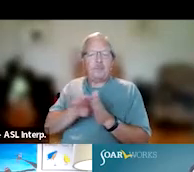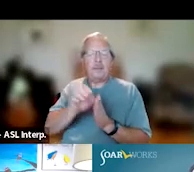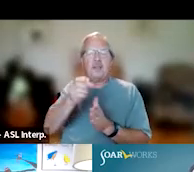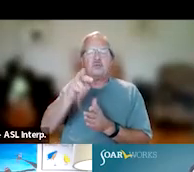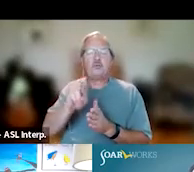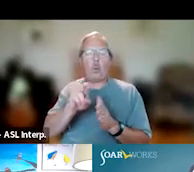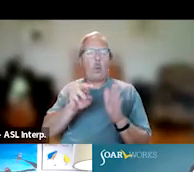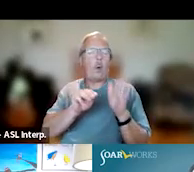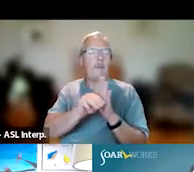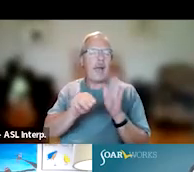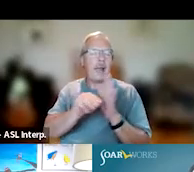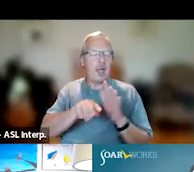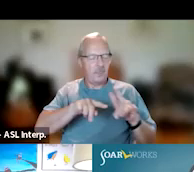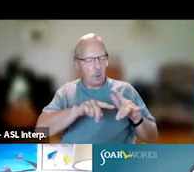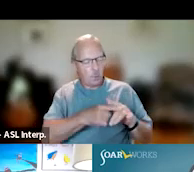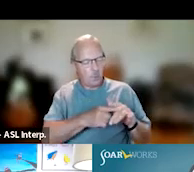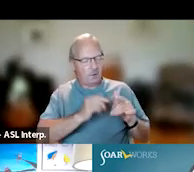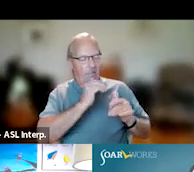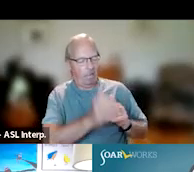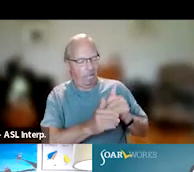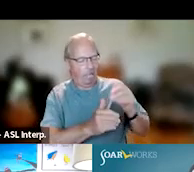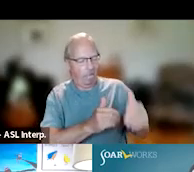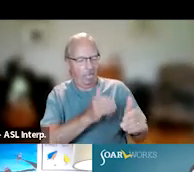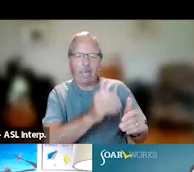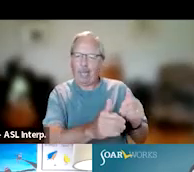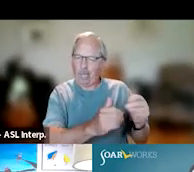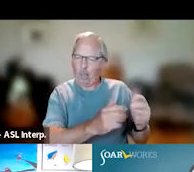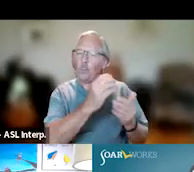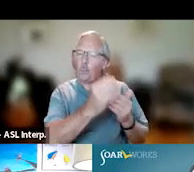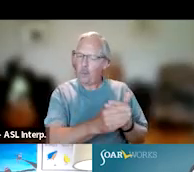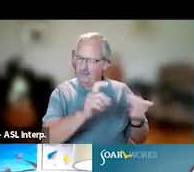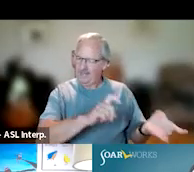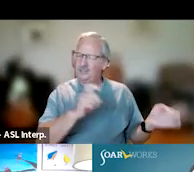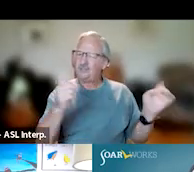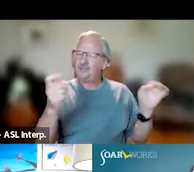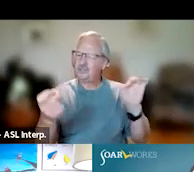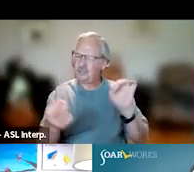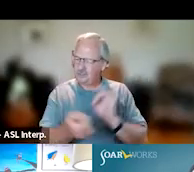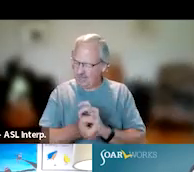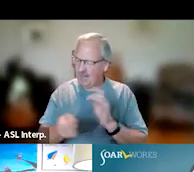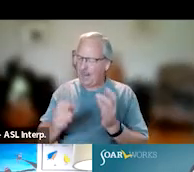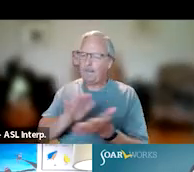and the original Stepping Stones to Recovery curriculum that transformed into the SOAR Online Course,